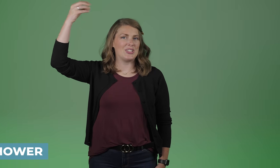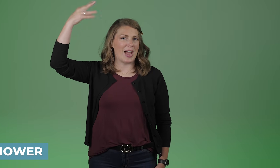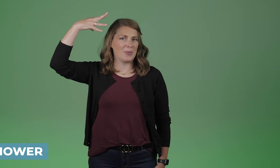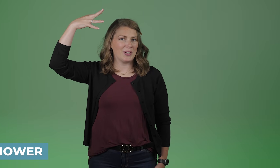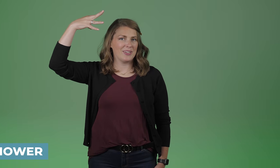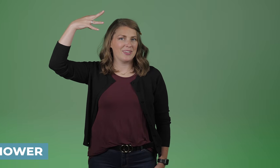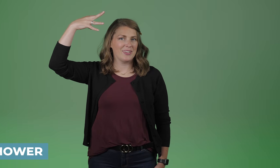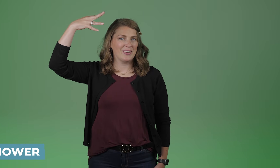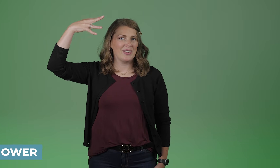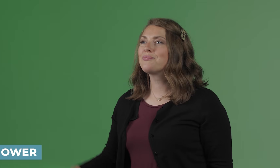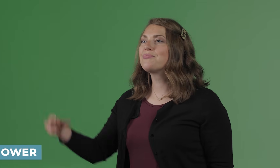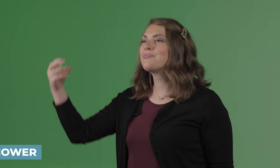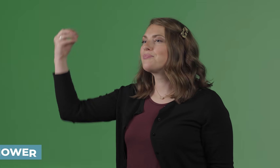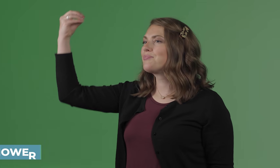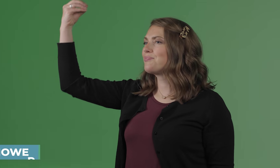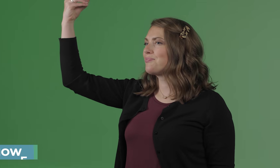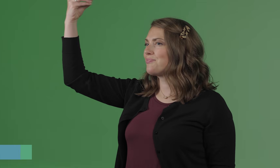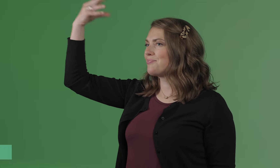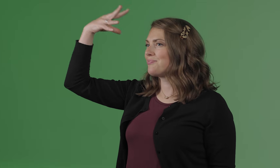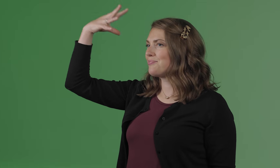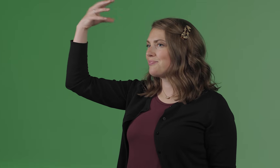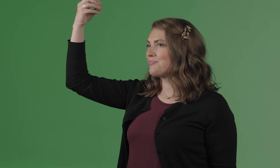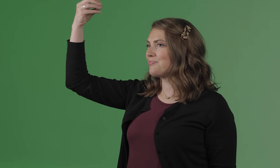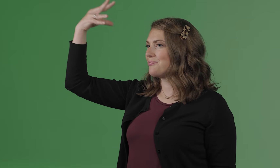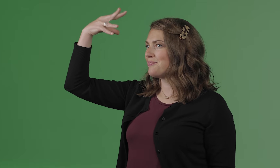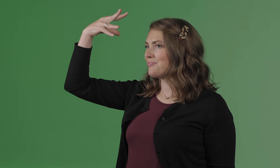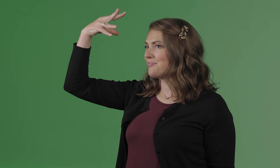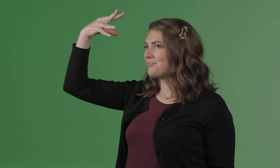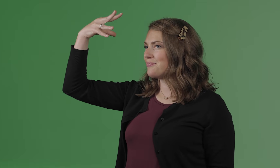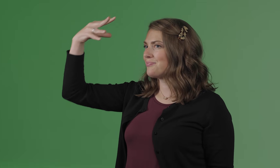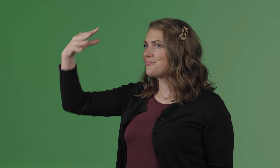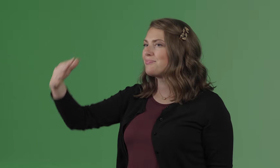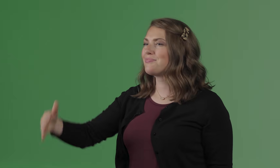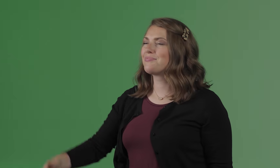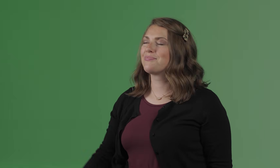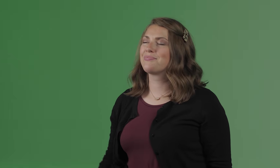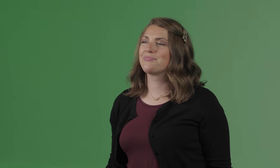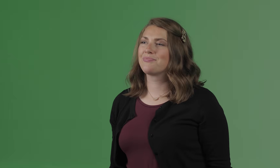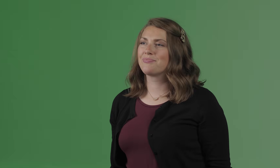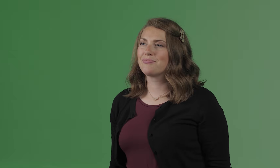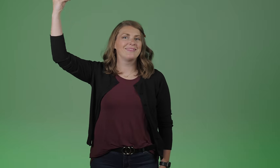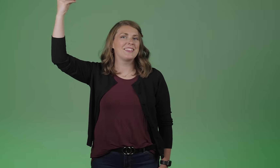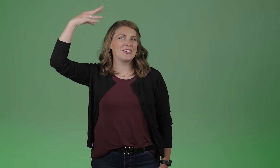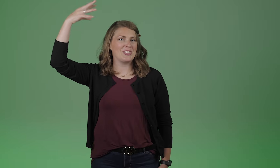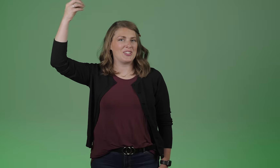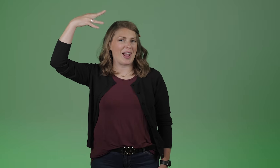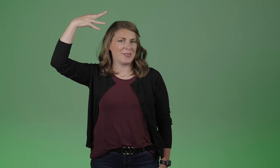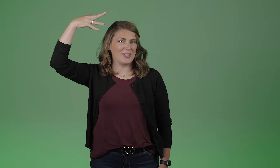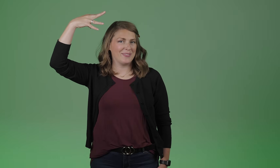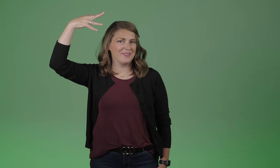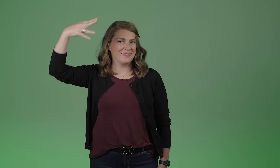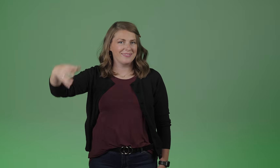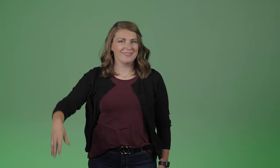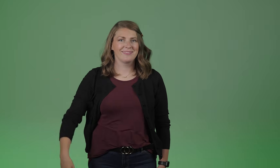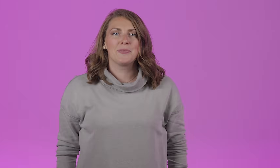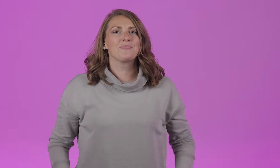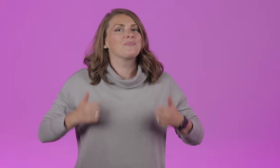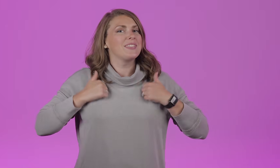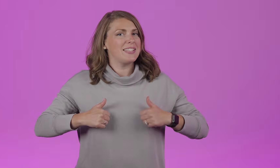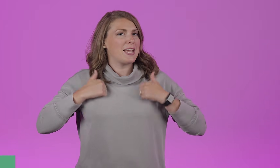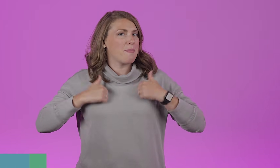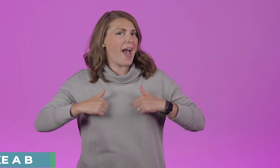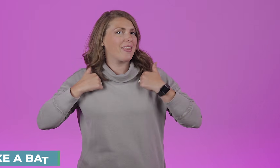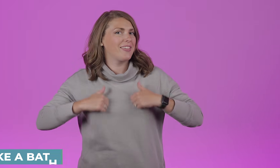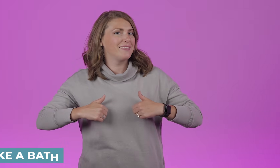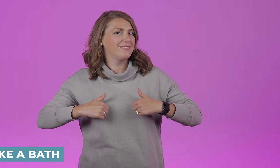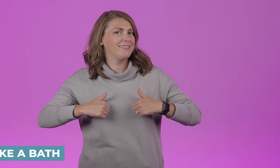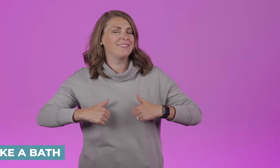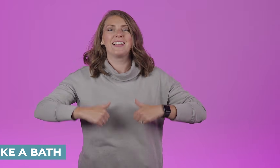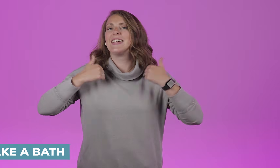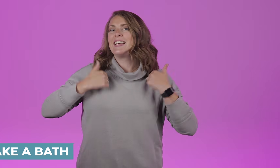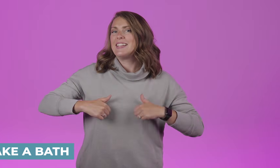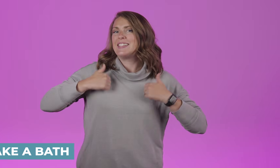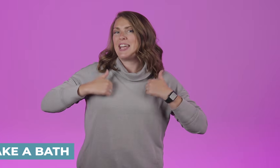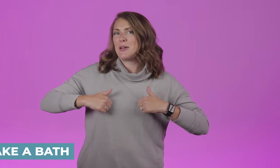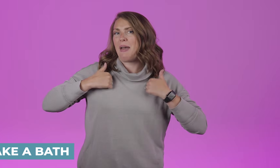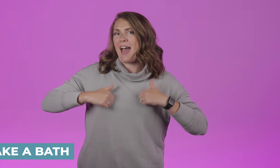shower,' your hand is showing the water pouring from the shower head 'shower.' 'Take a bath, take a bath,'